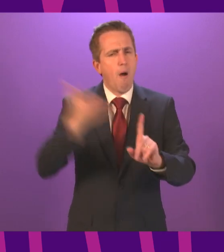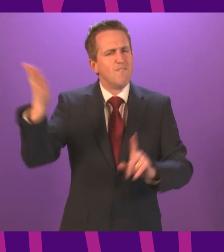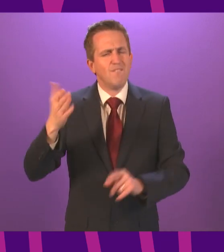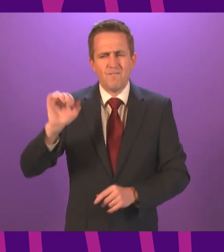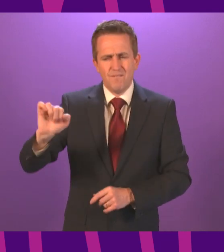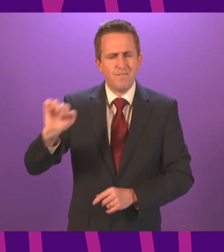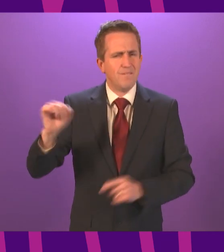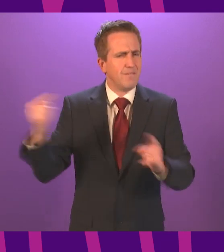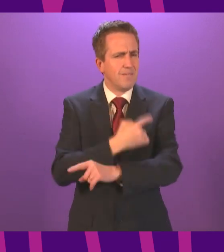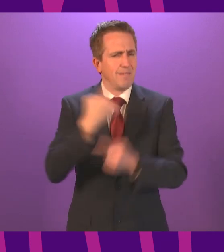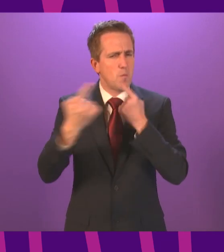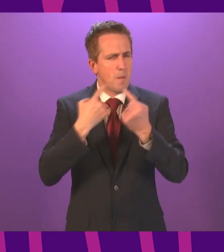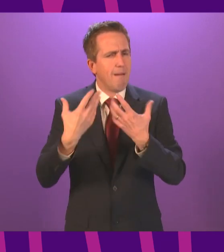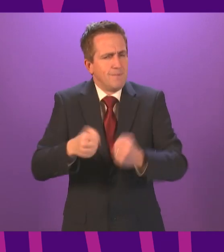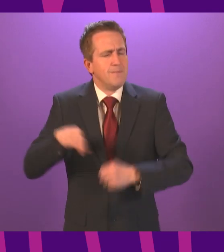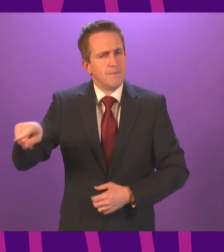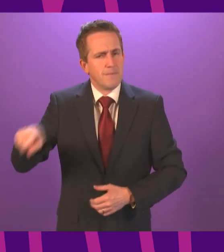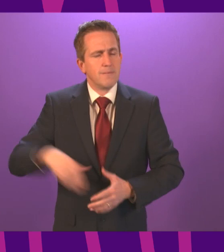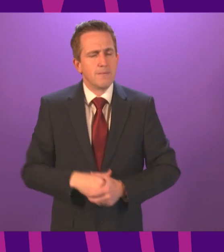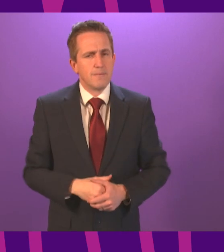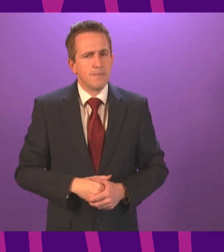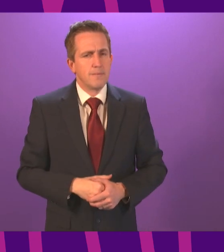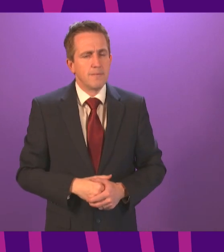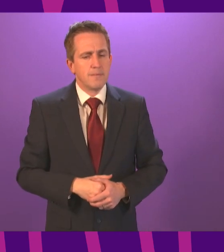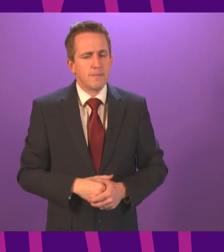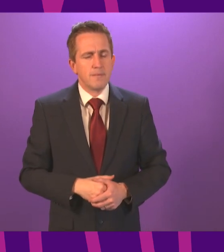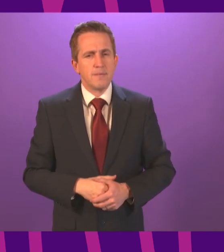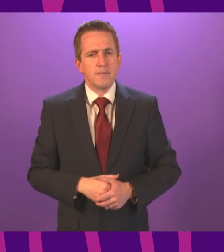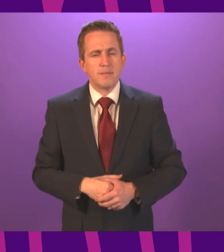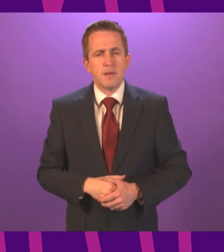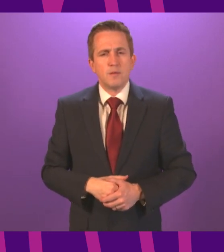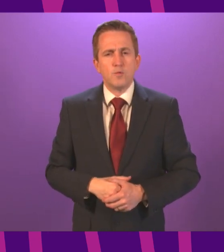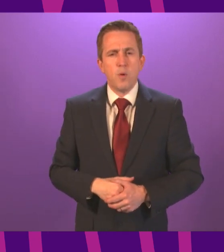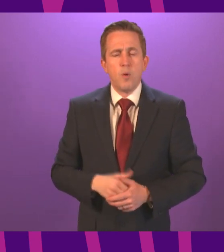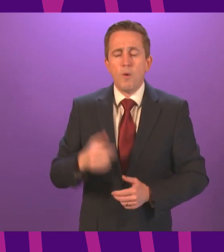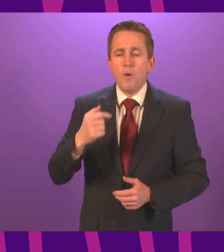That is the position and we will continue to work across different sectors to make sure